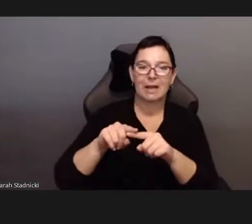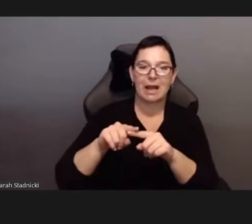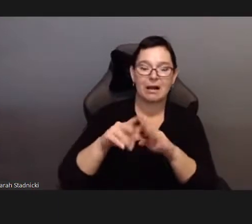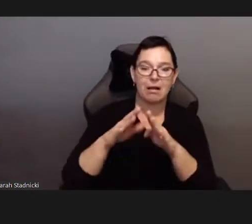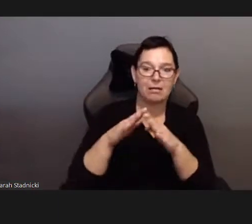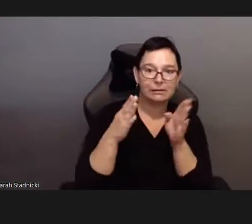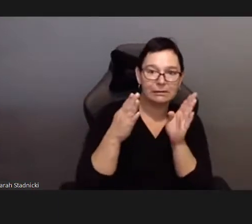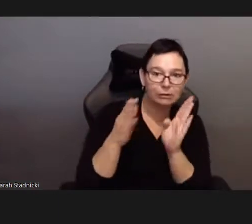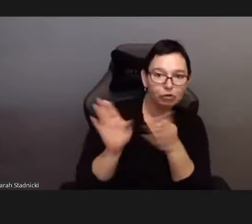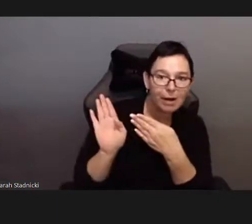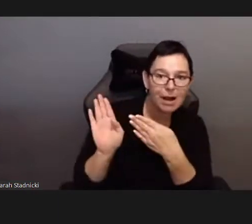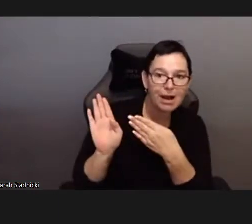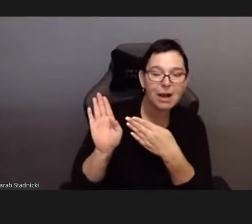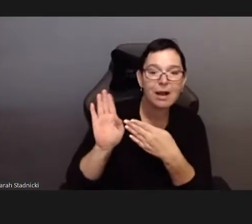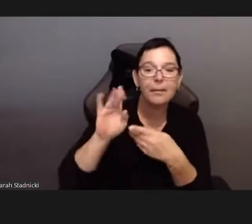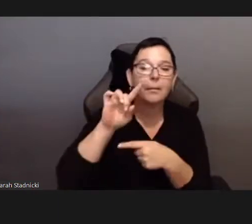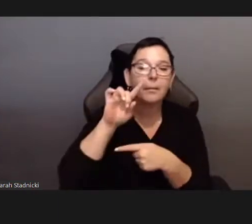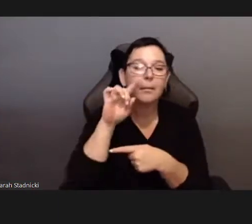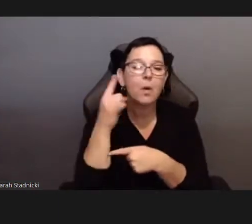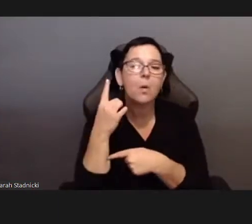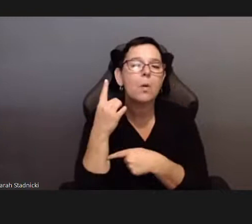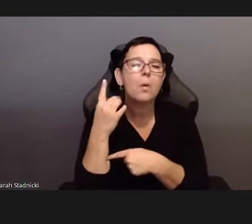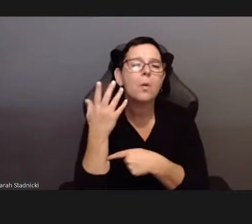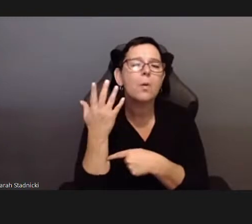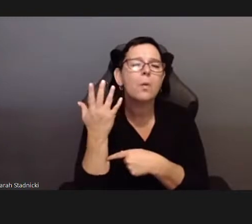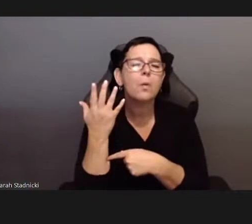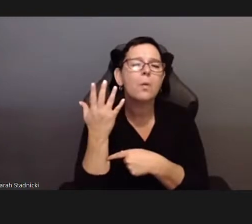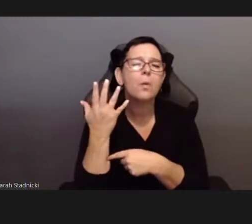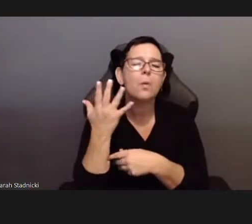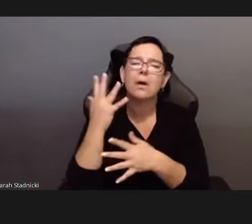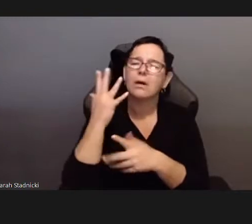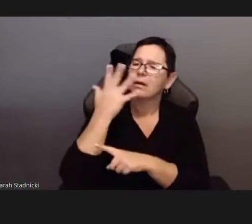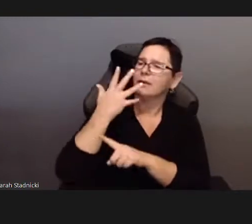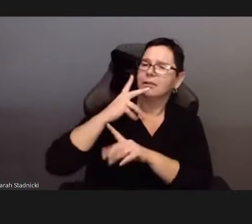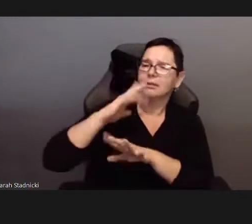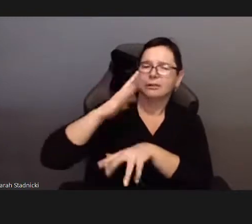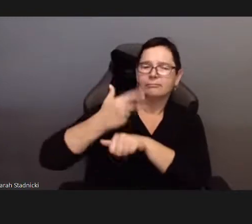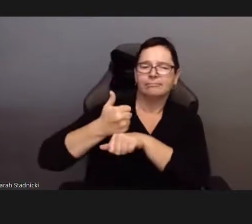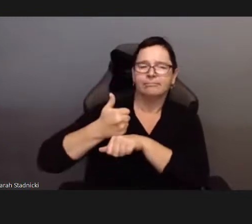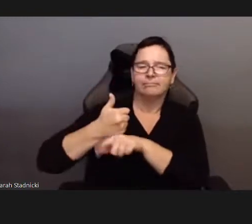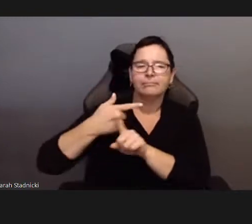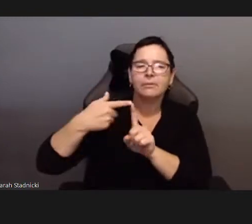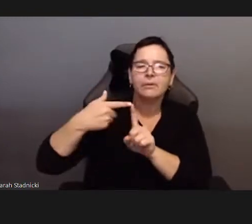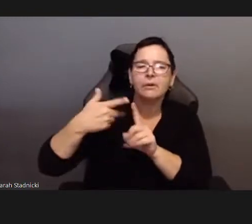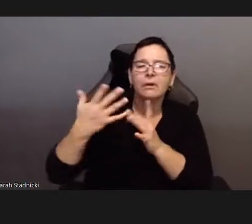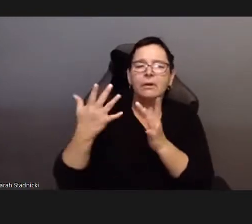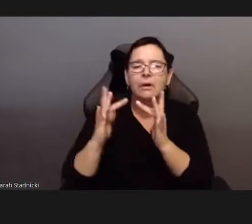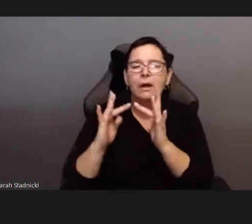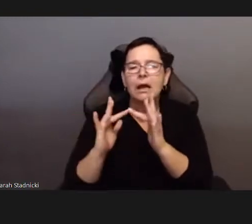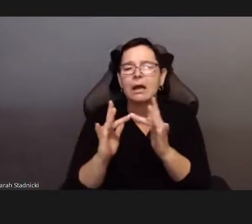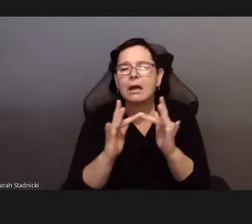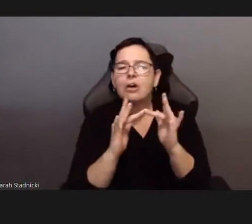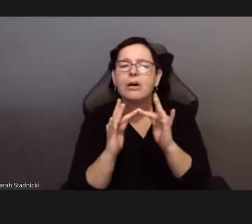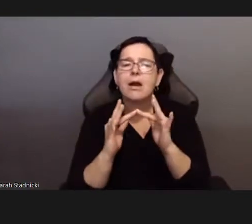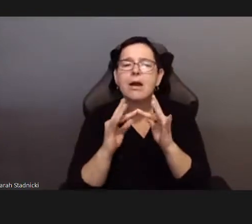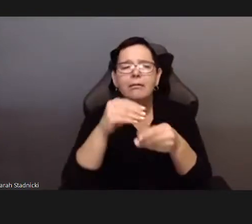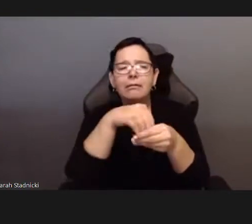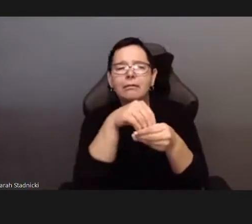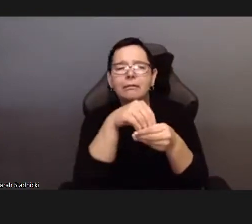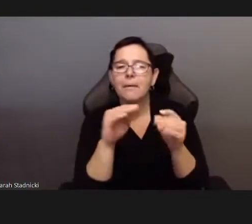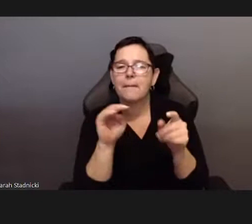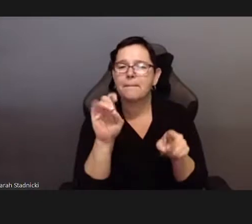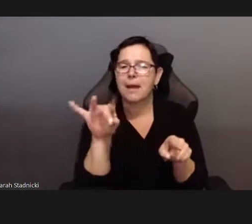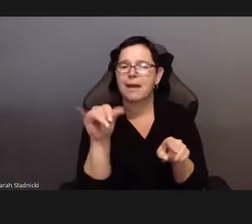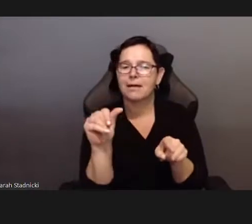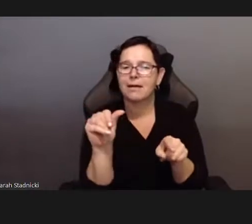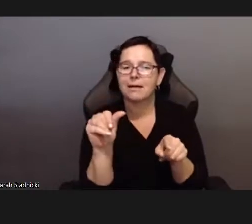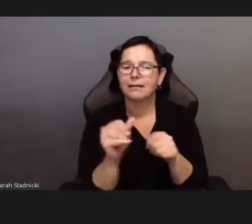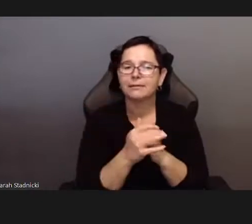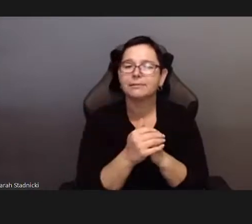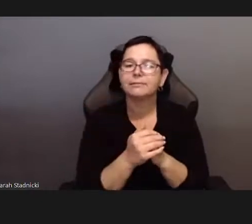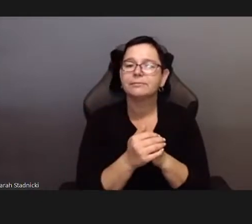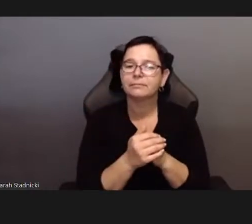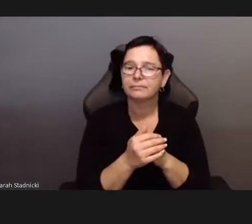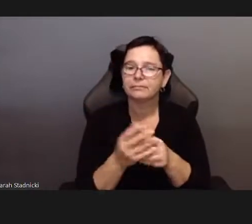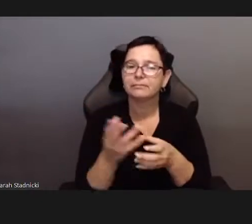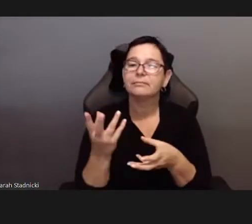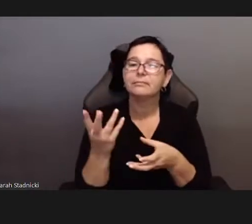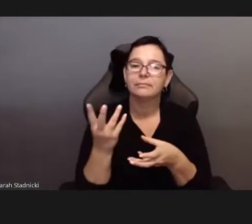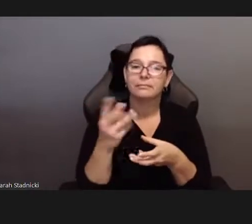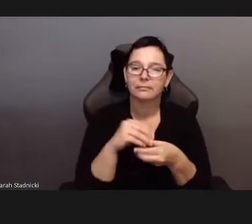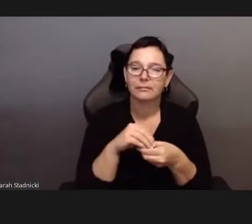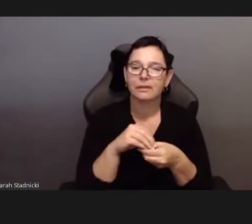Who’s laughing Now? Feminist Tatics in Social Media